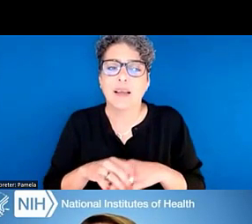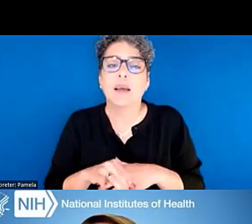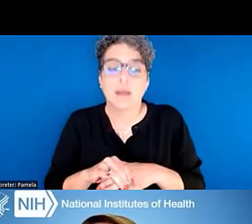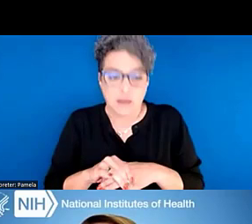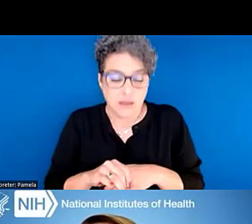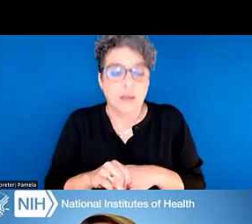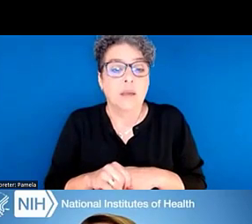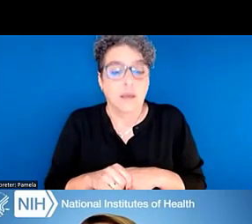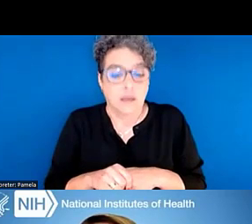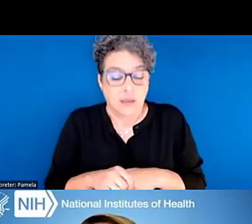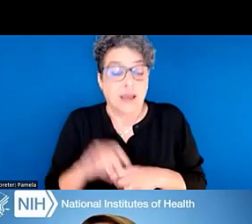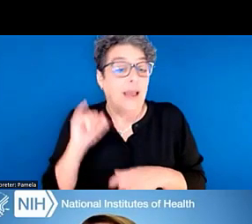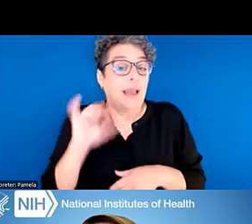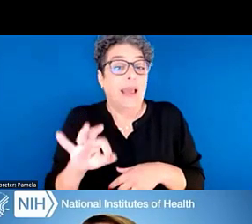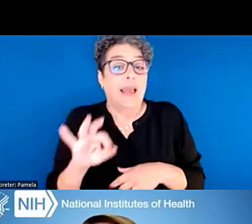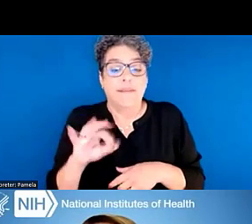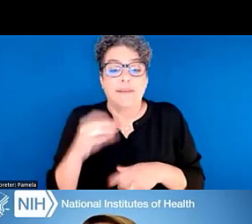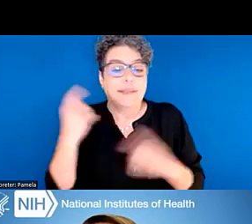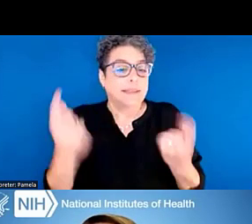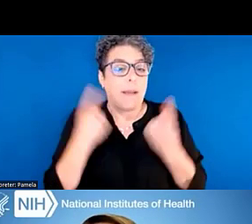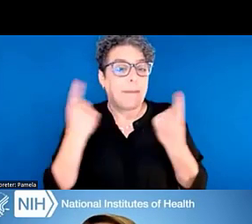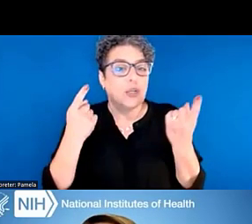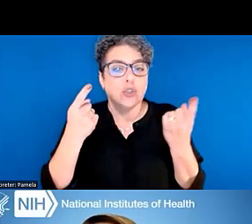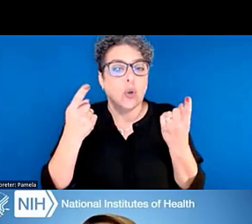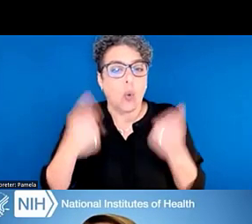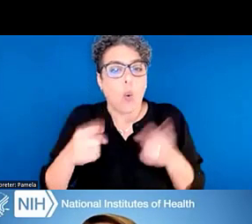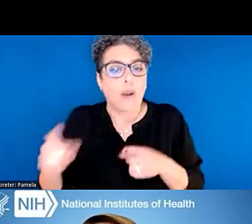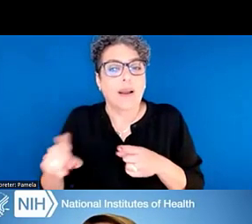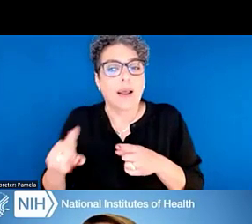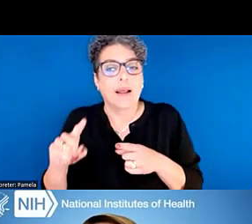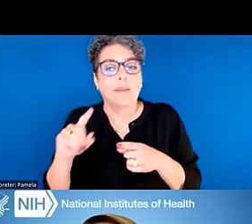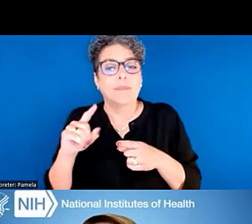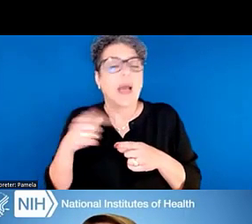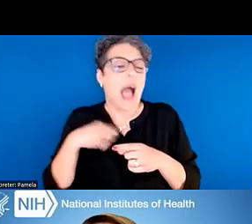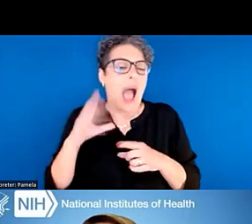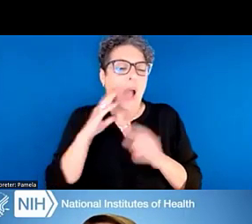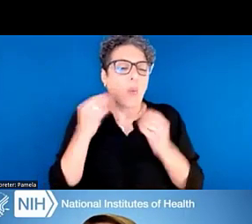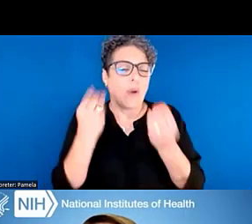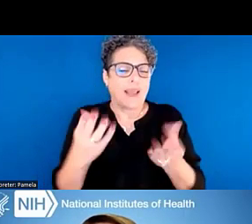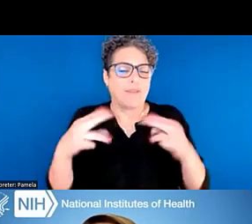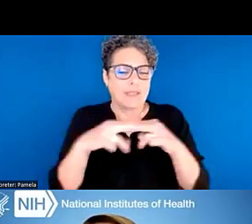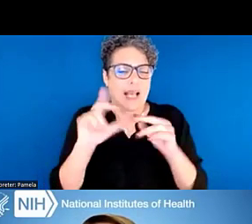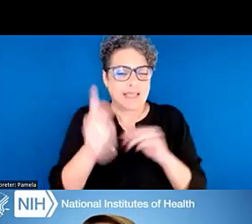is going on as in this case, I put the slide later, but during the proceedings they ..